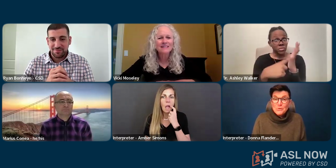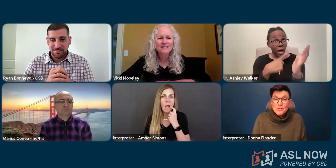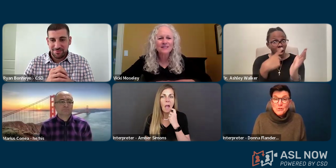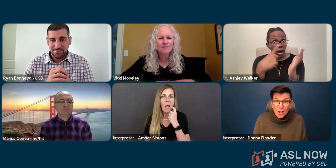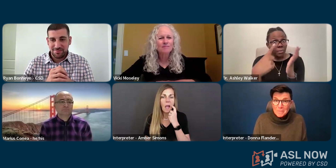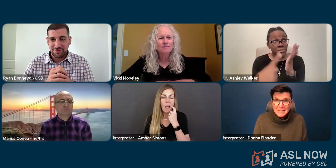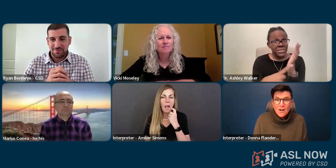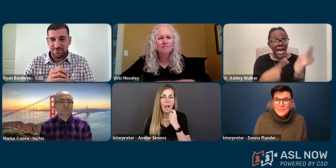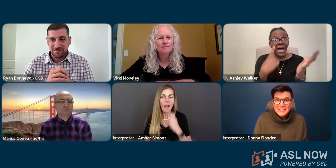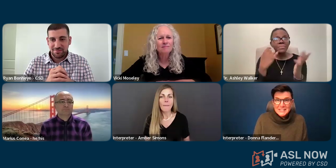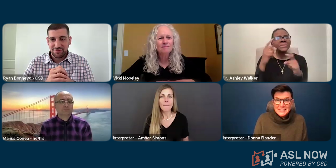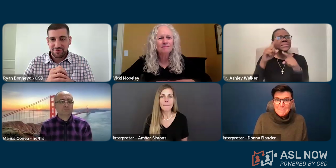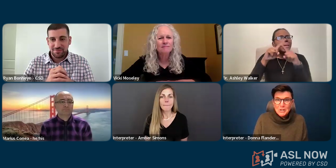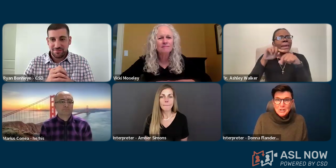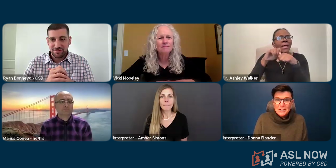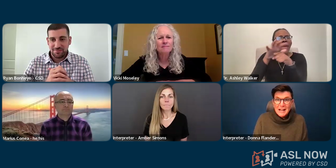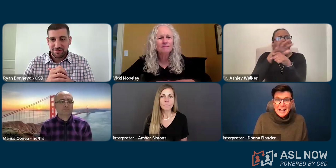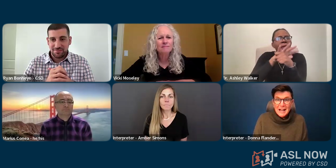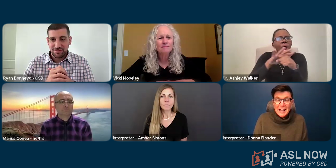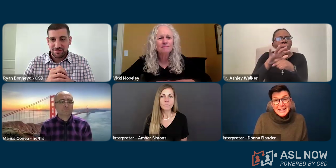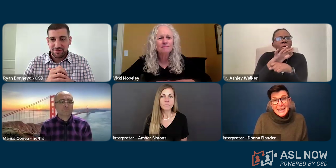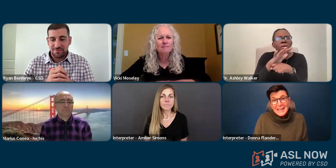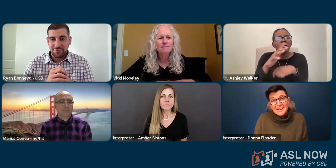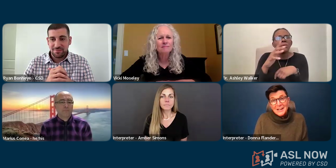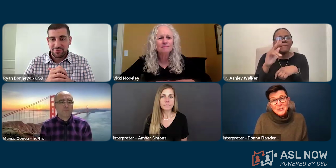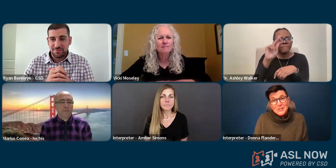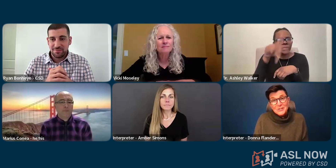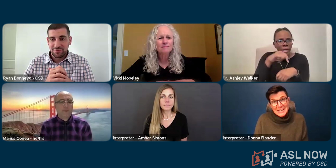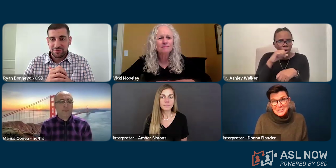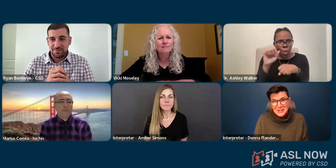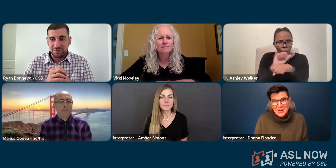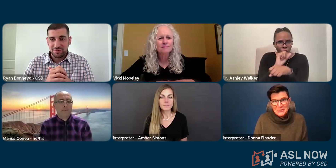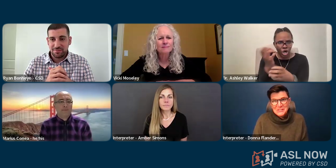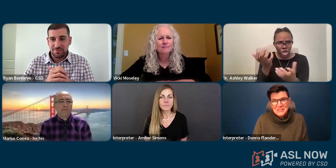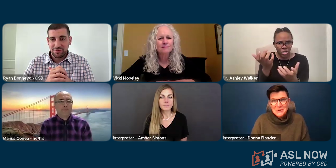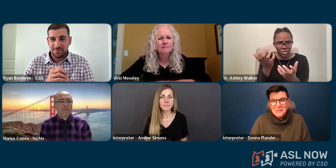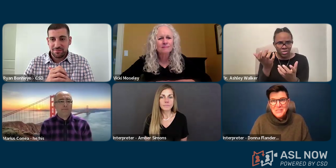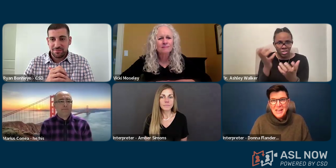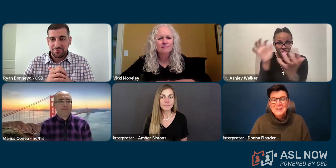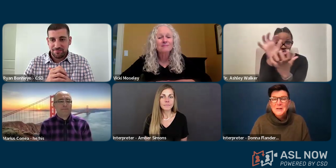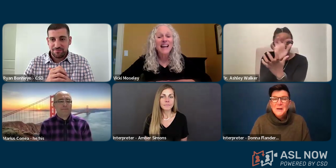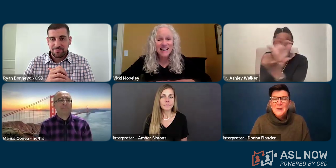And if you call me on this number, I can't understand, you know, So don't do that.